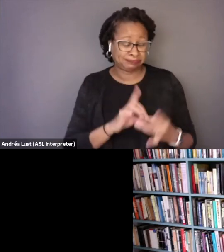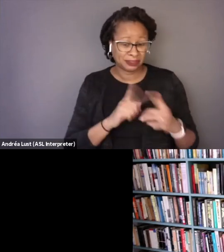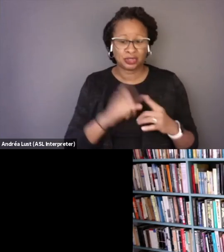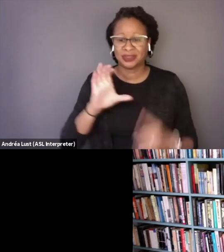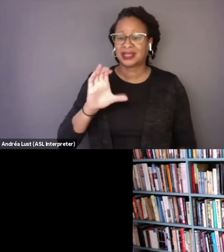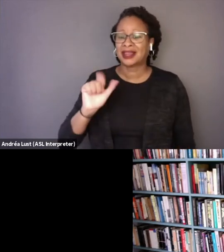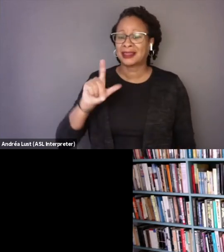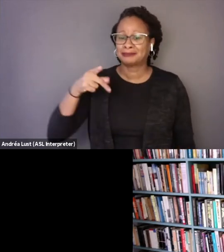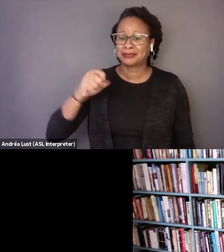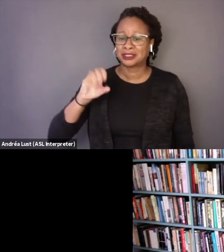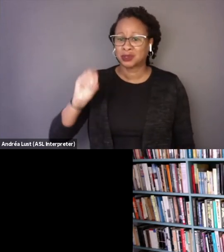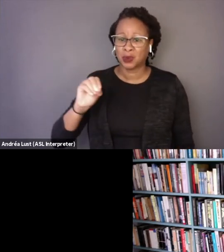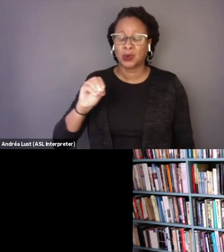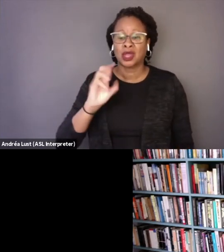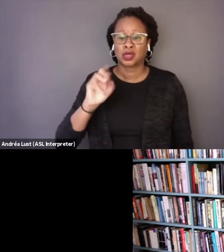his first wife and family, and felt